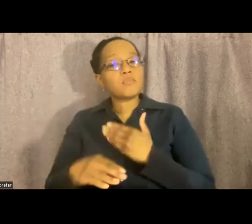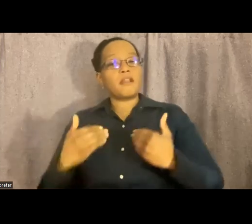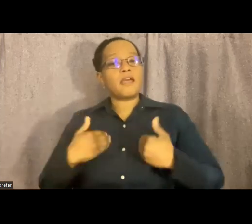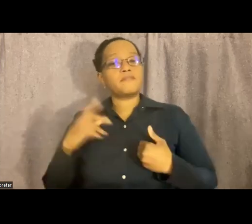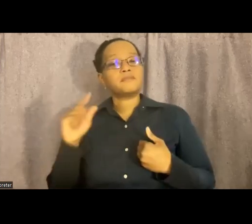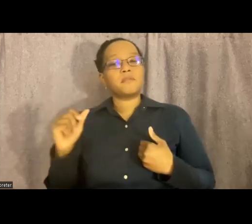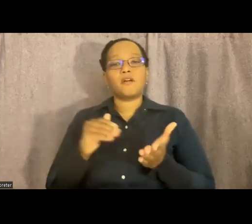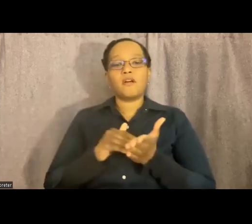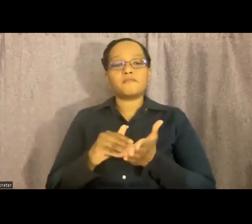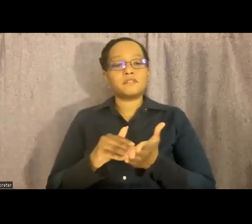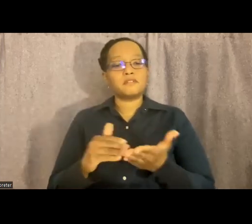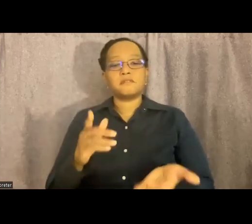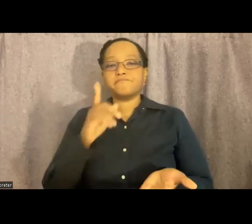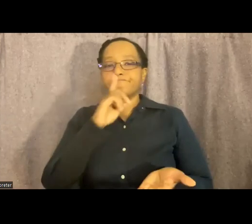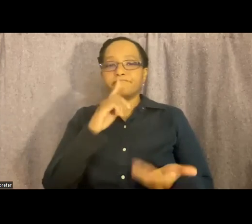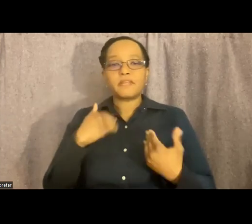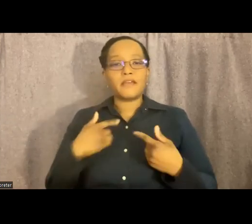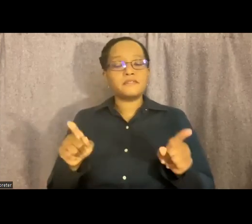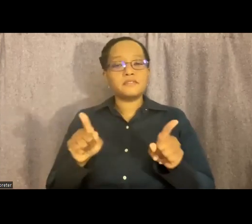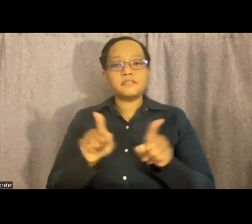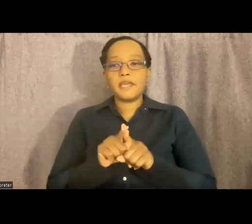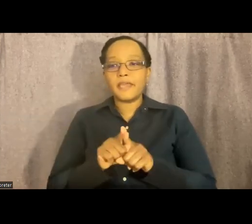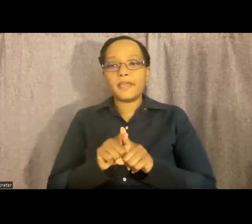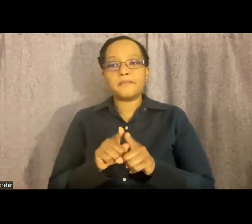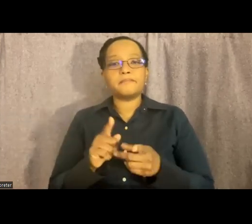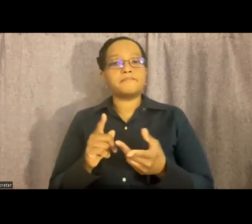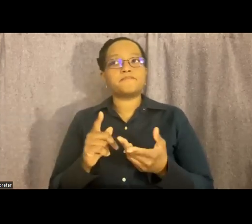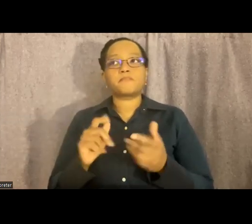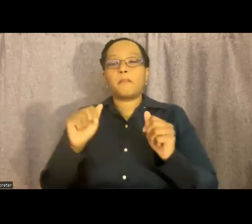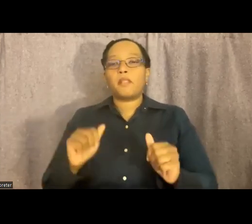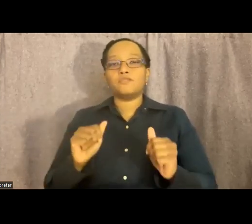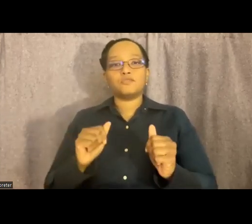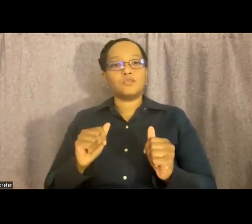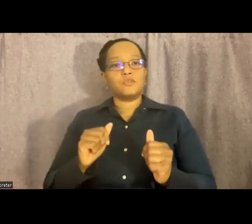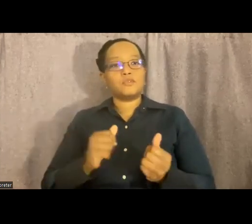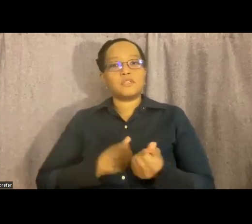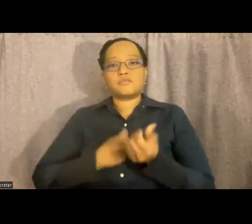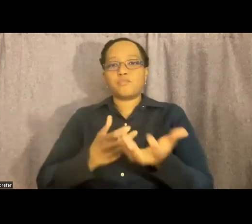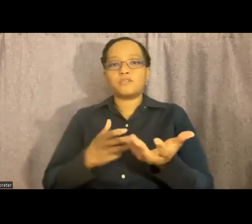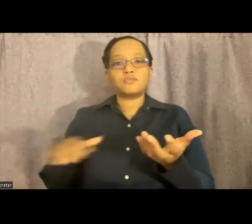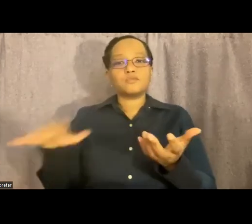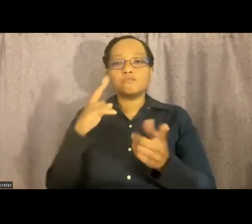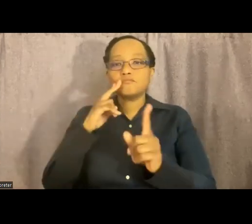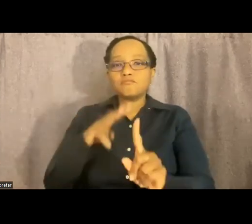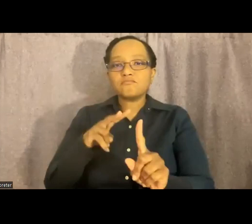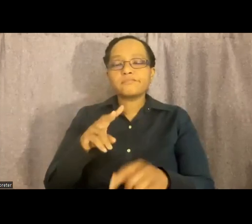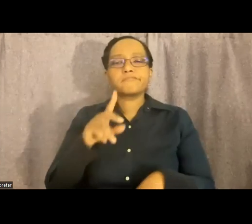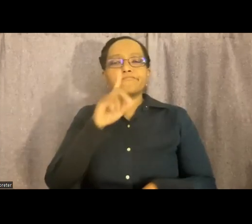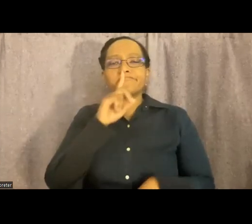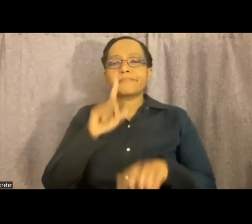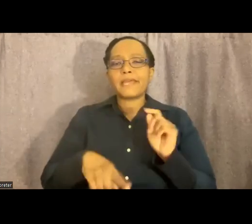whole lot . If you have a disability , we know what is best for you . As long as you